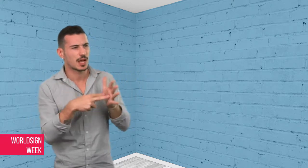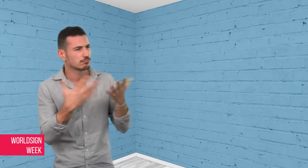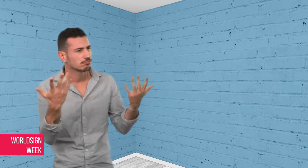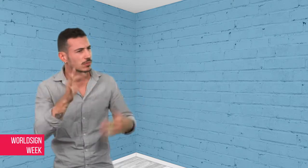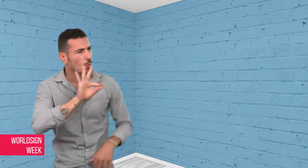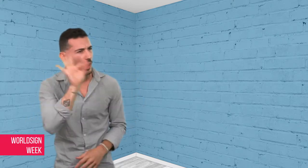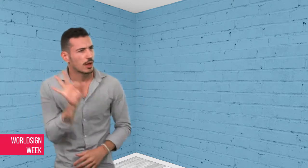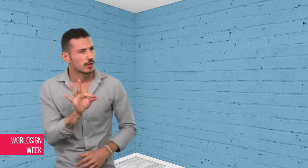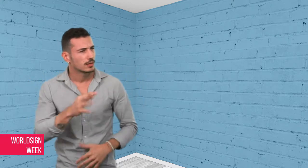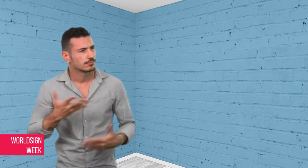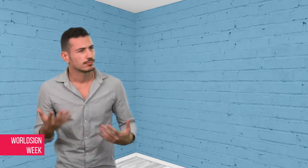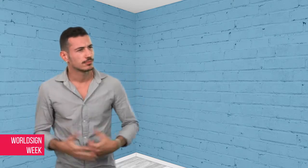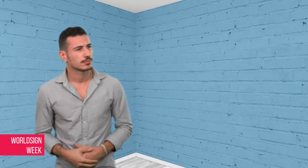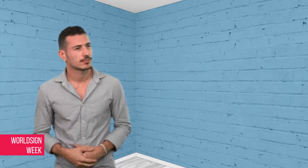Syria, why?